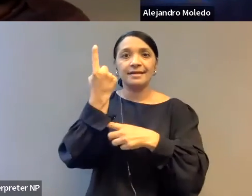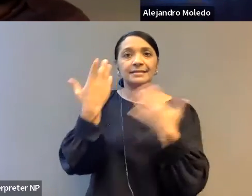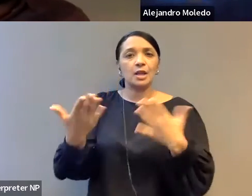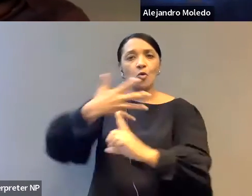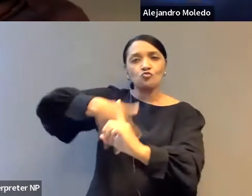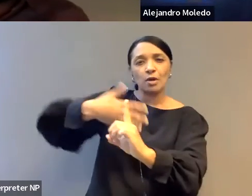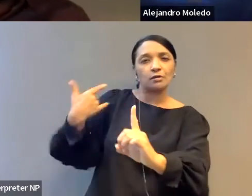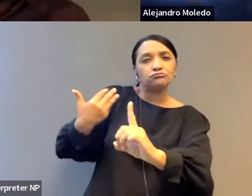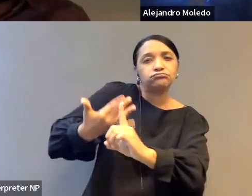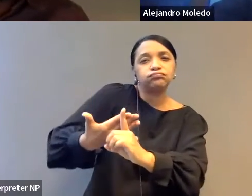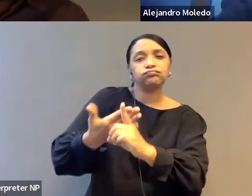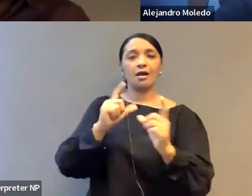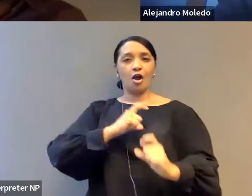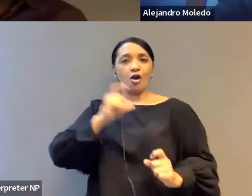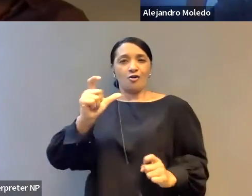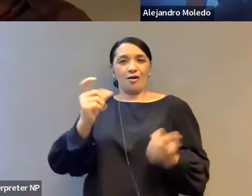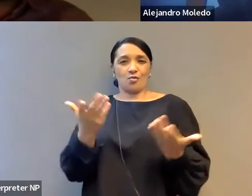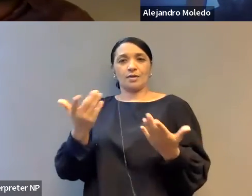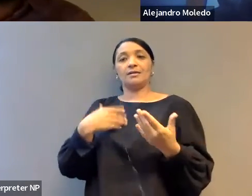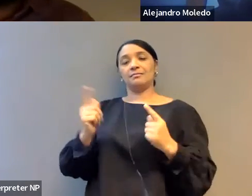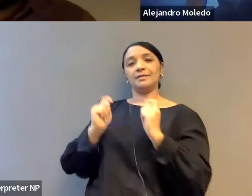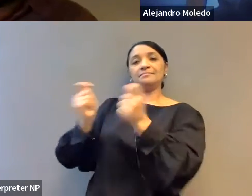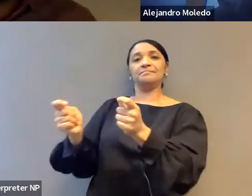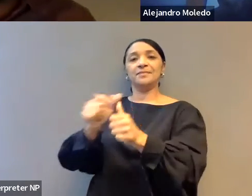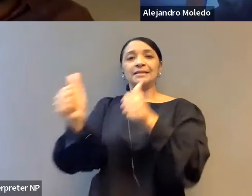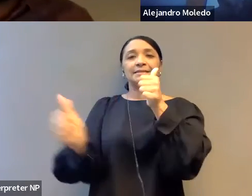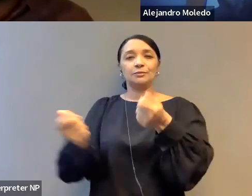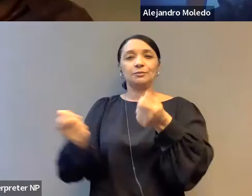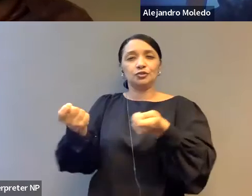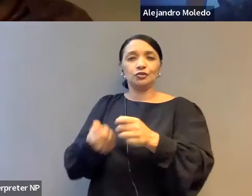and I'm passing to our Deputy Director Alejandro Moledo